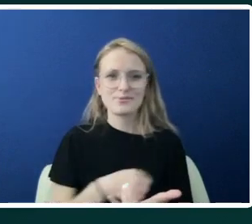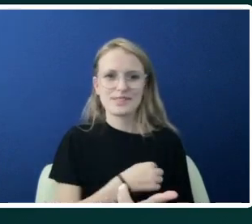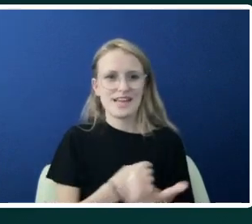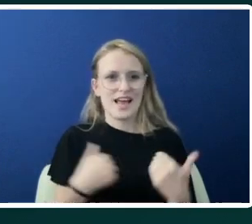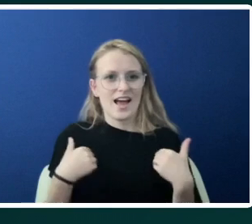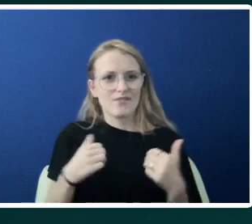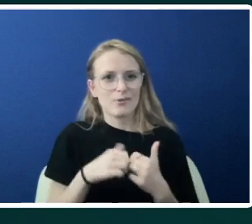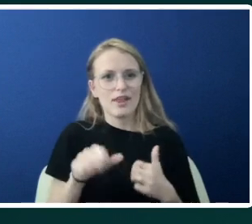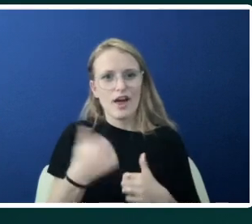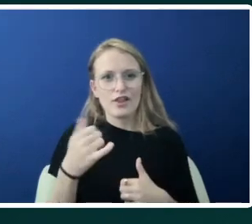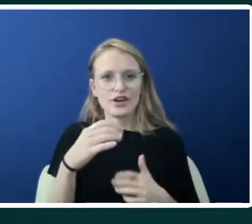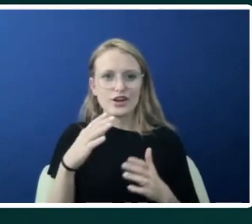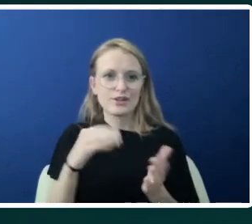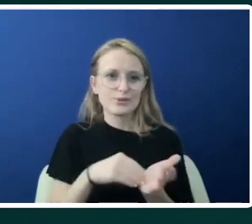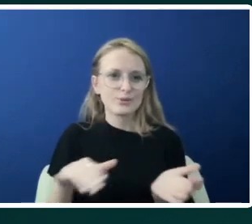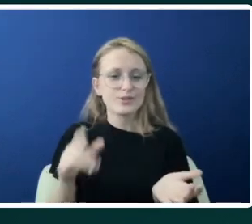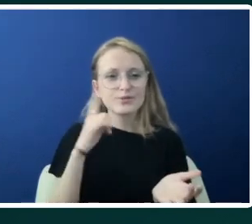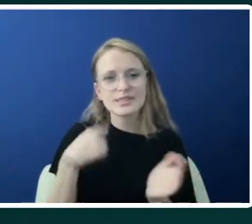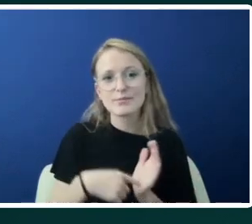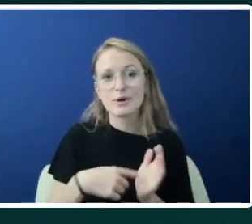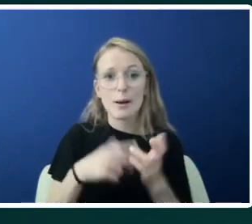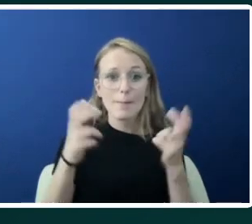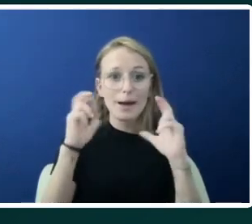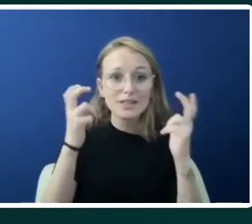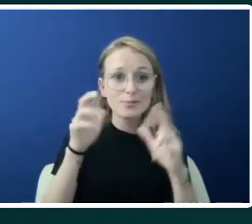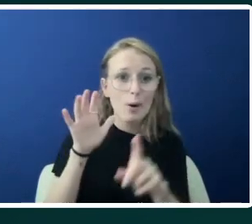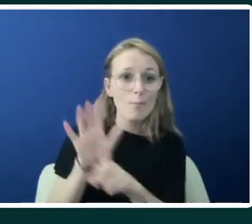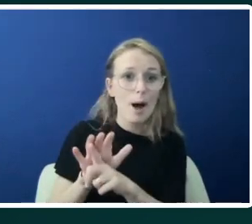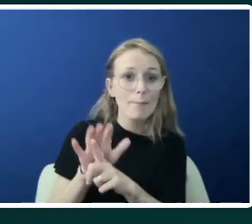Like, "Oh, you know, basketball is so popular over in this school, and it's popular here,